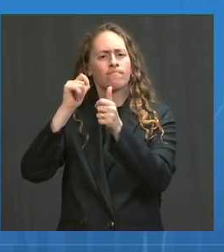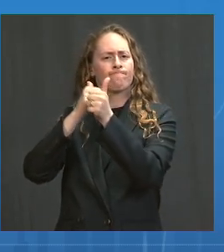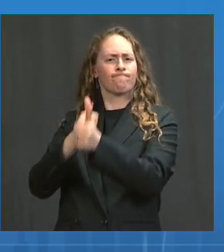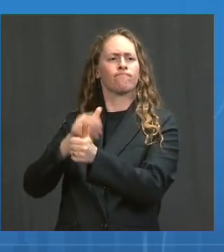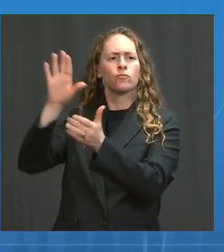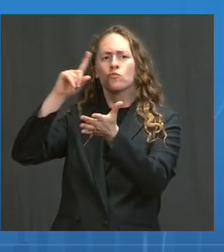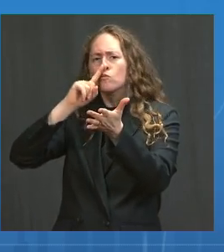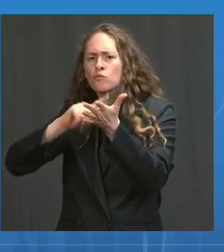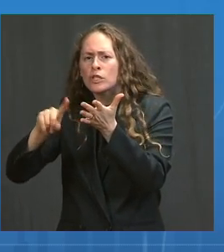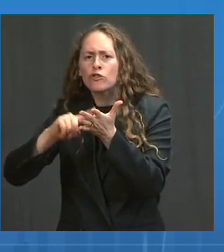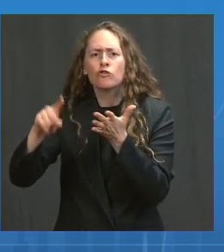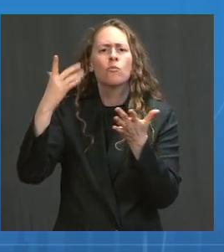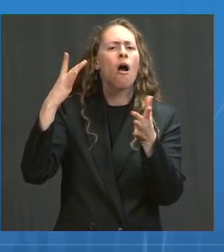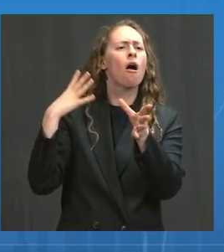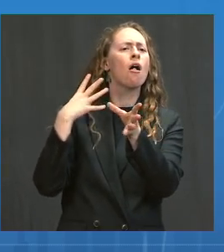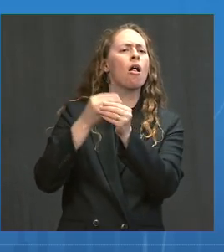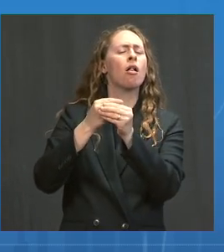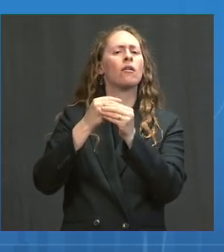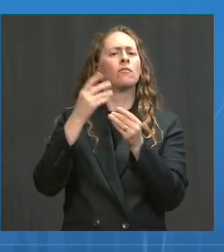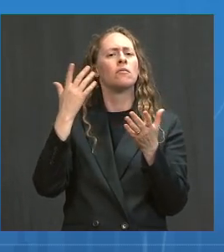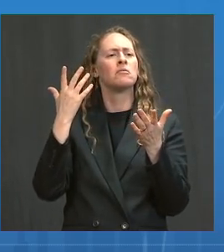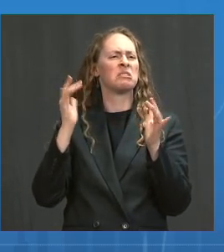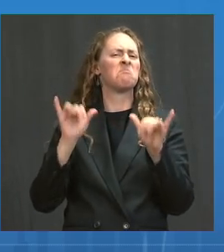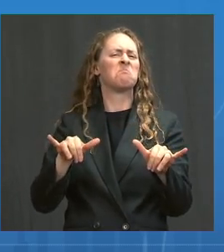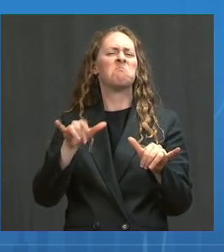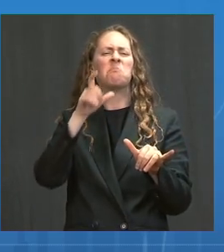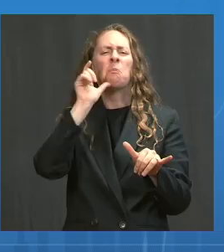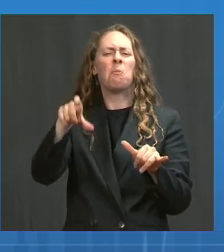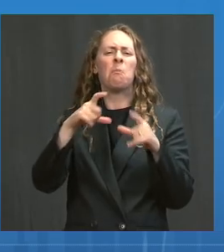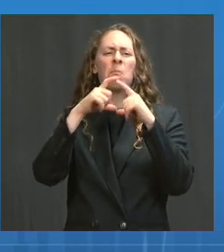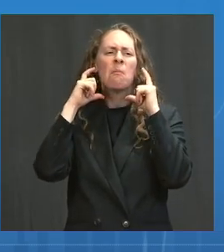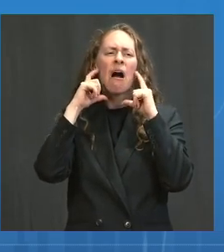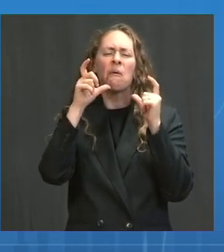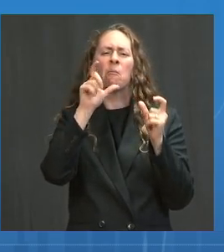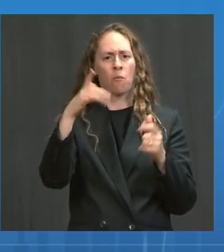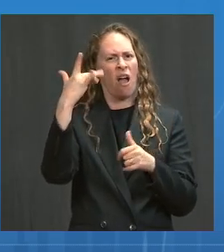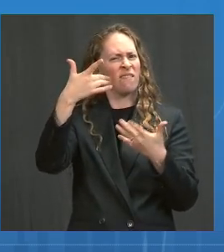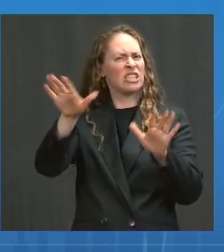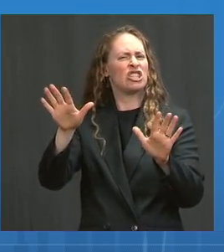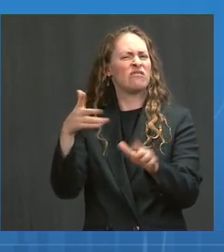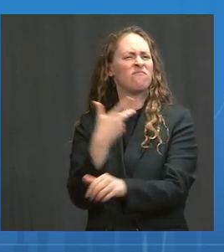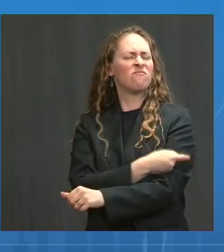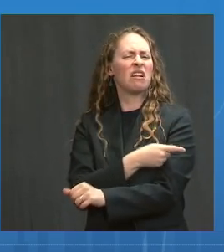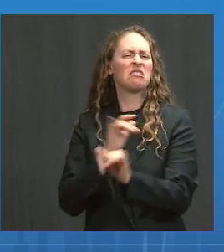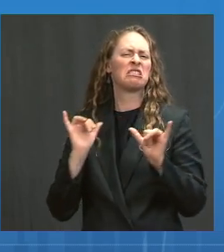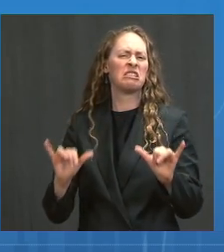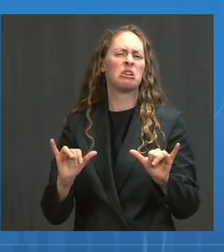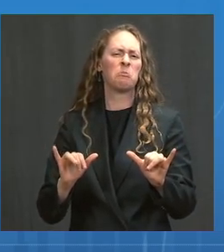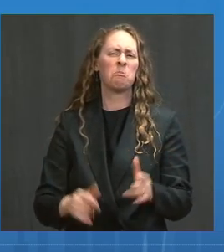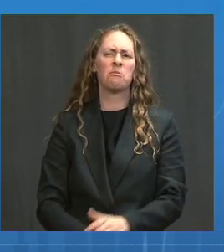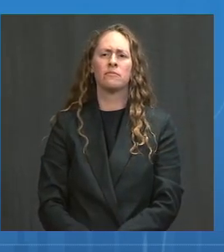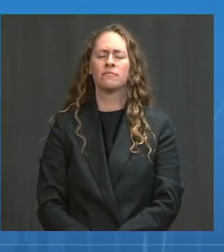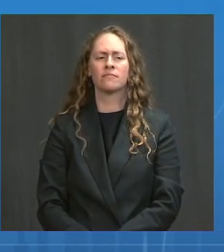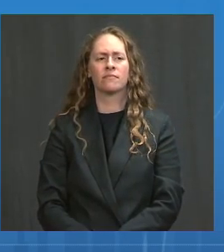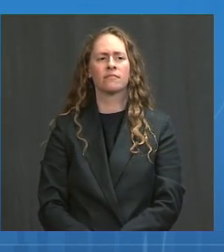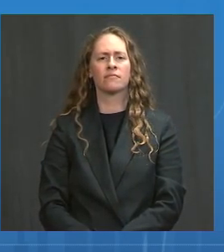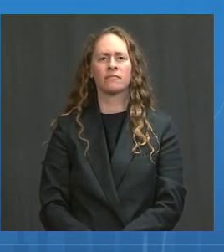remains unchanged. Mr. Zients: Next question. Moderator: Sharon LaFraniere at the New York Times.